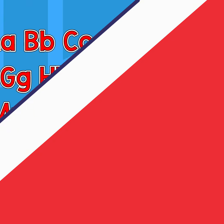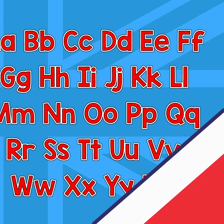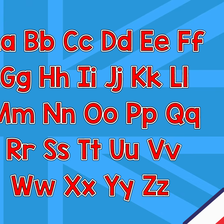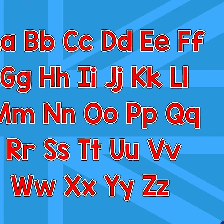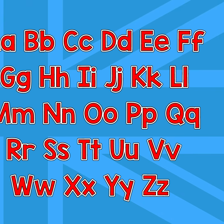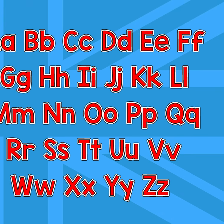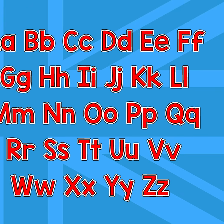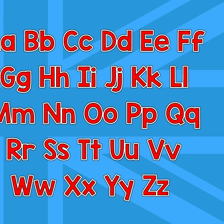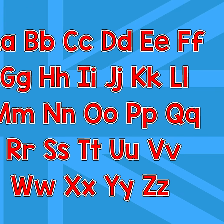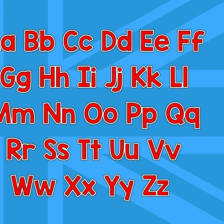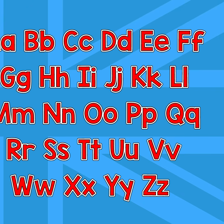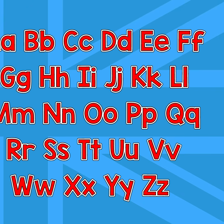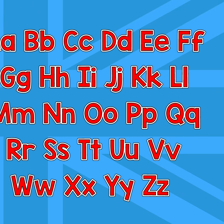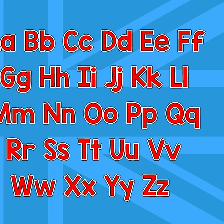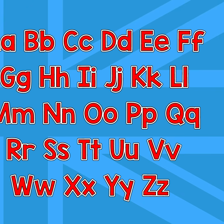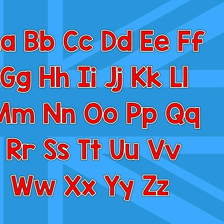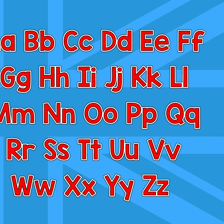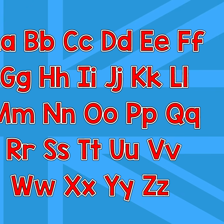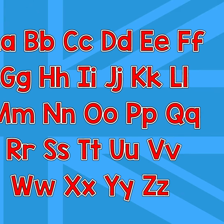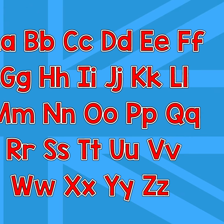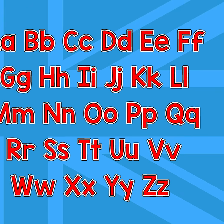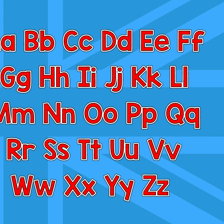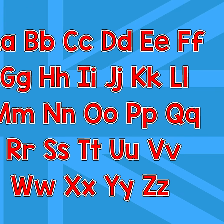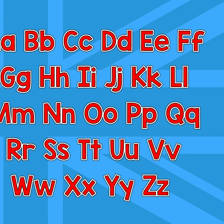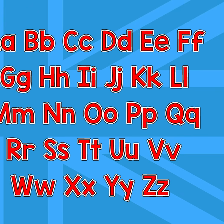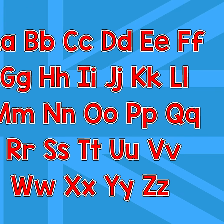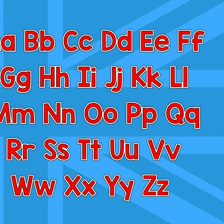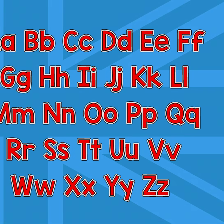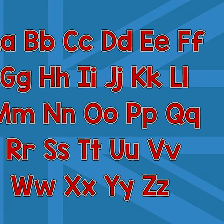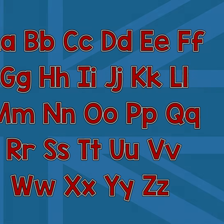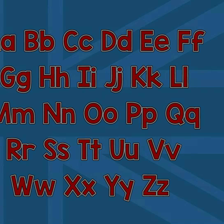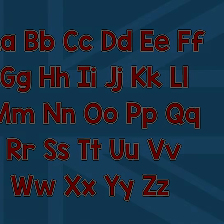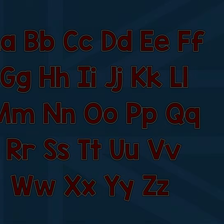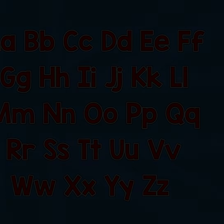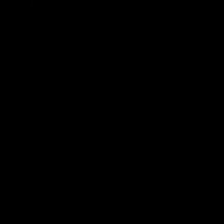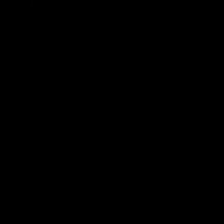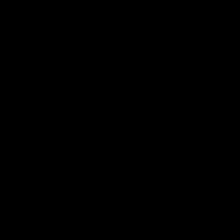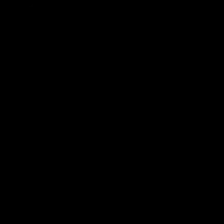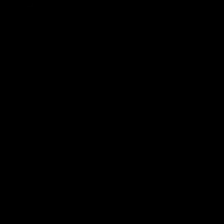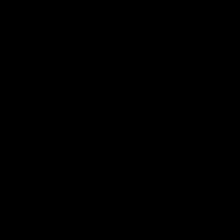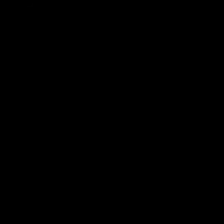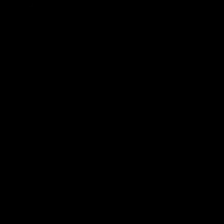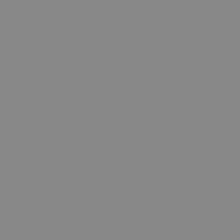The letters of the alphabet